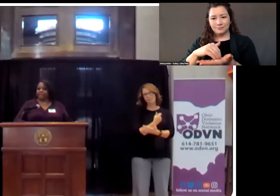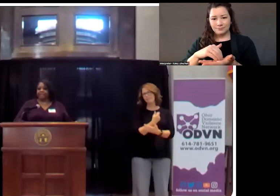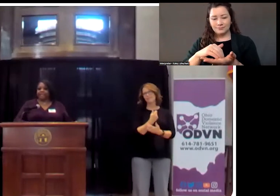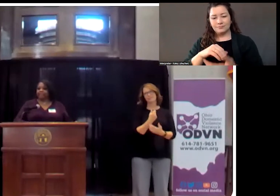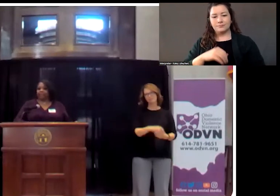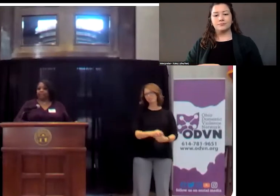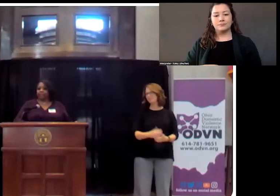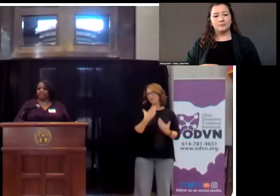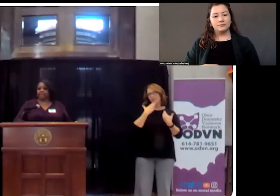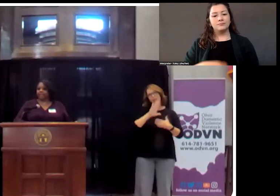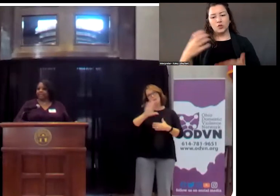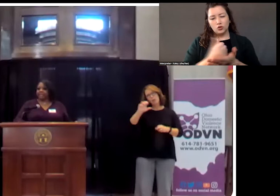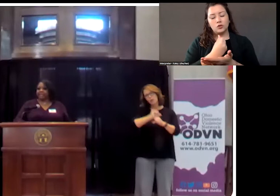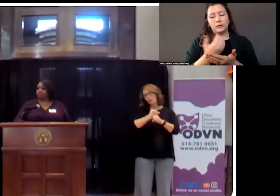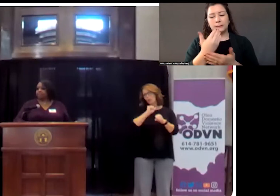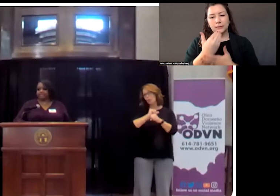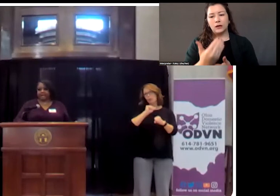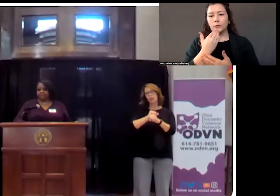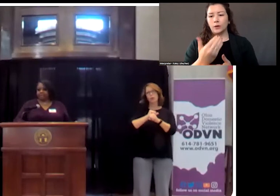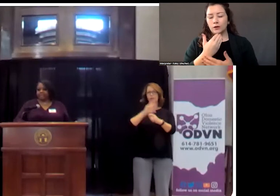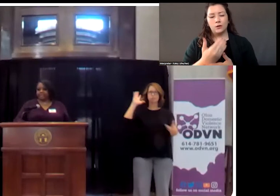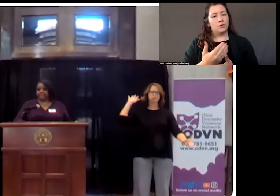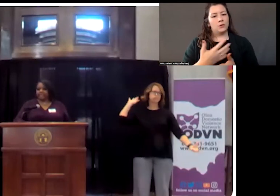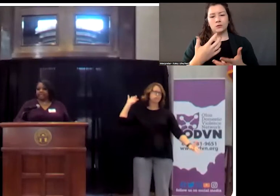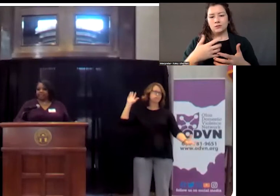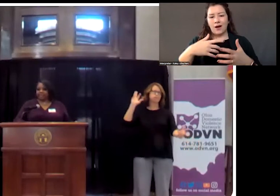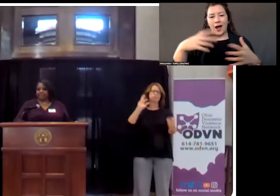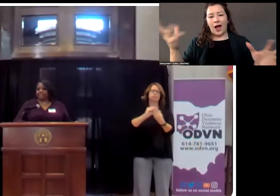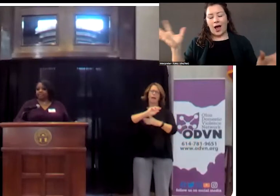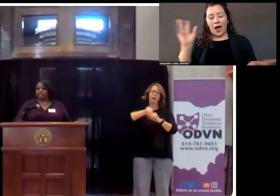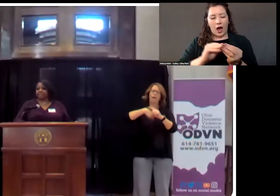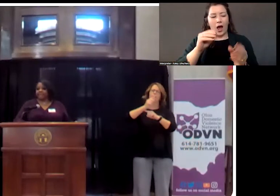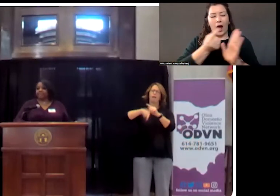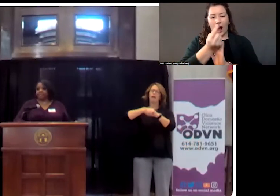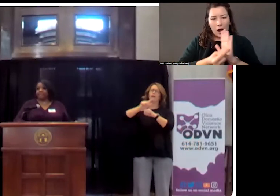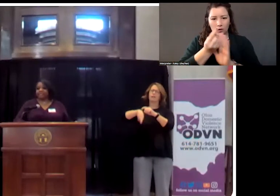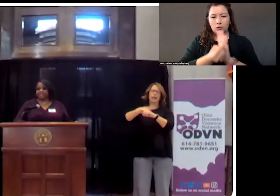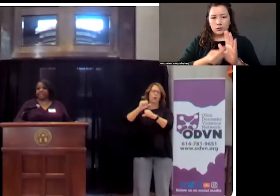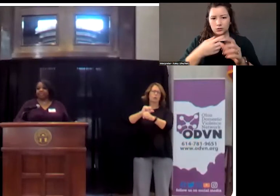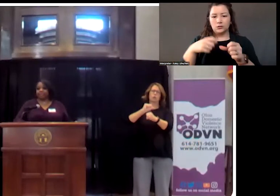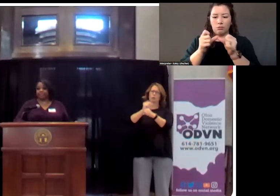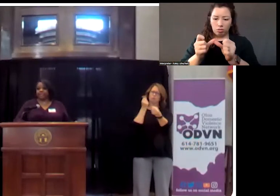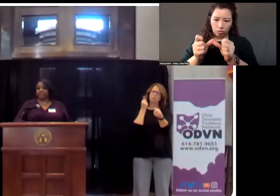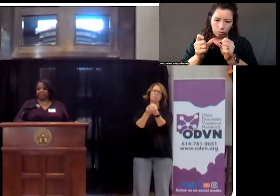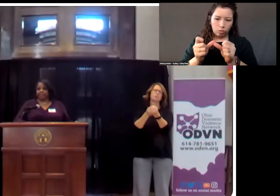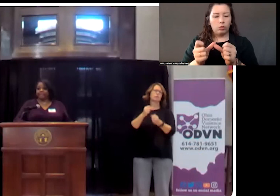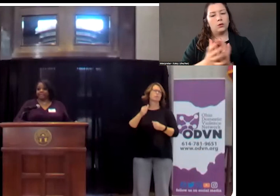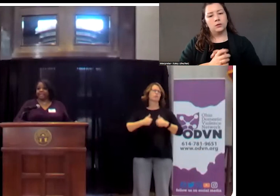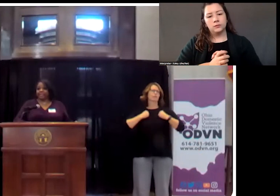Thank you for the work that you've done. The countless hours that you've done to support survivors across the state. We appreciate your voice. So thank you,